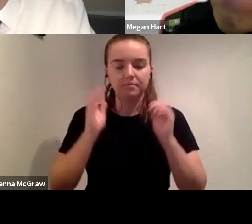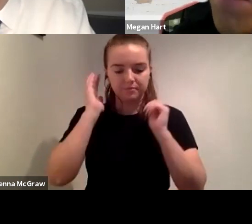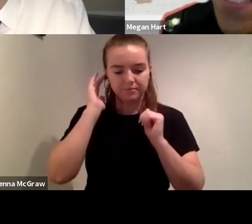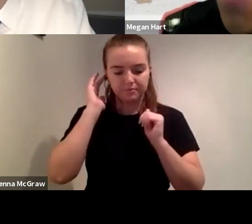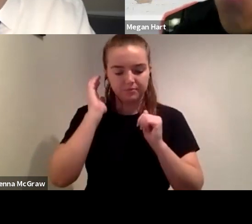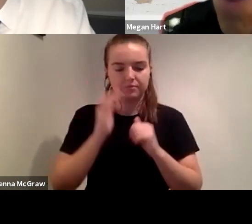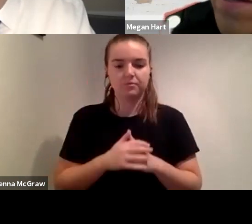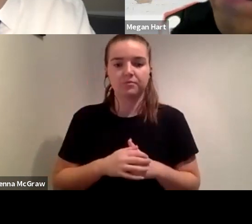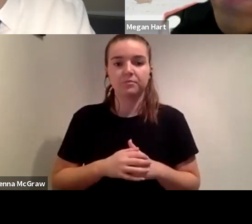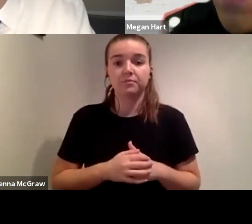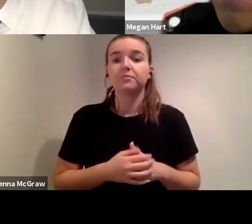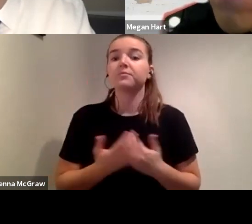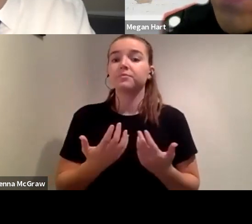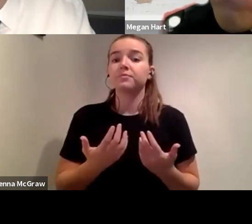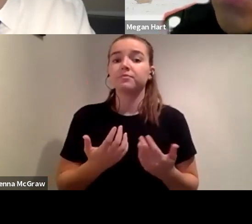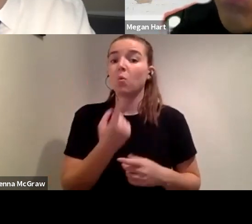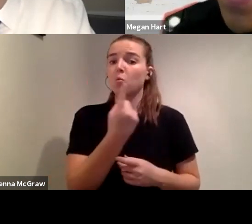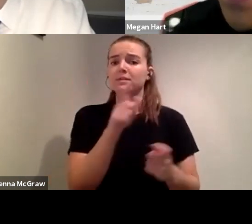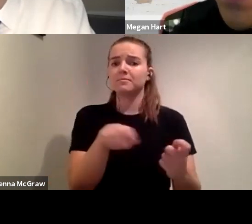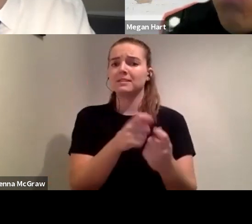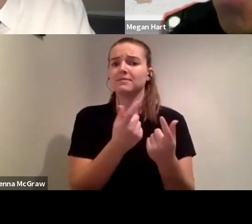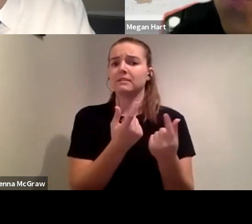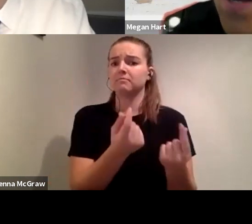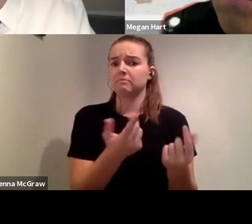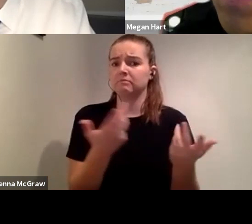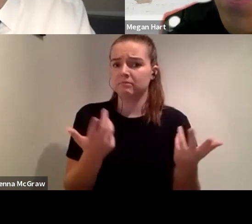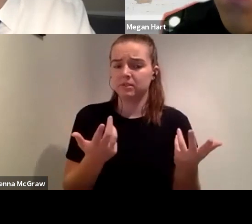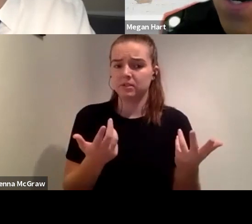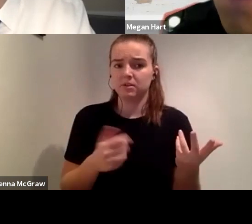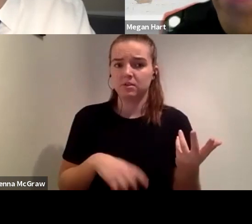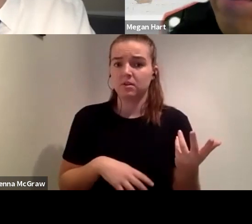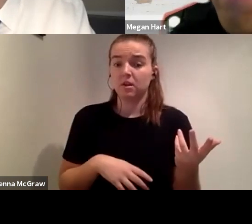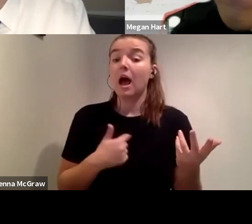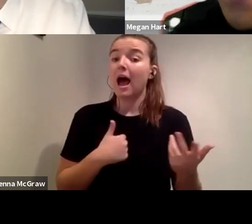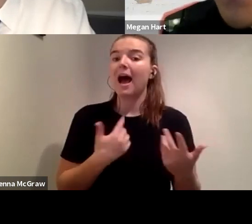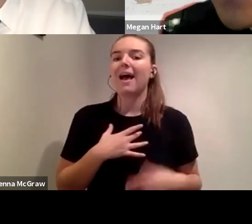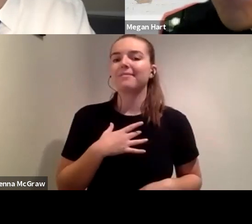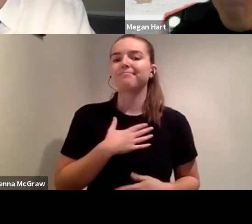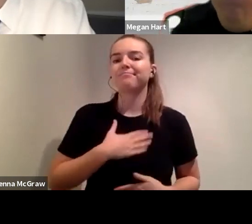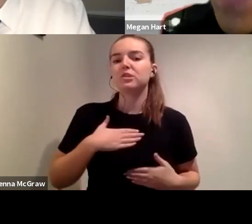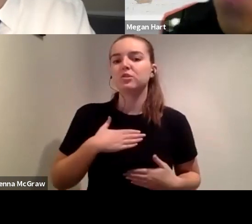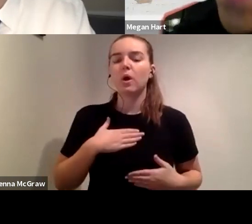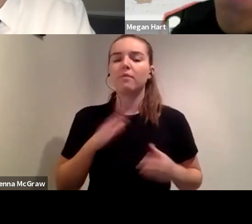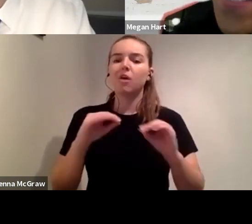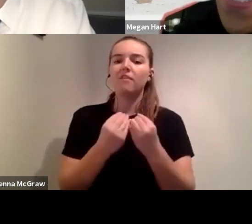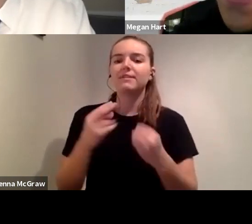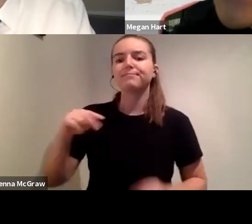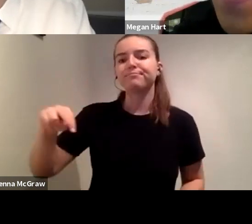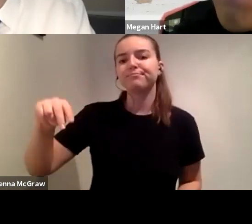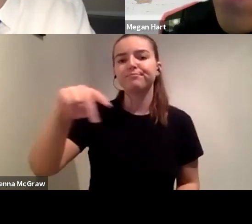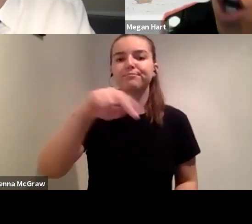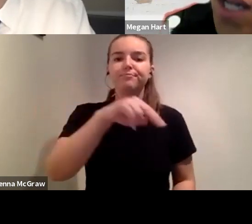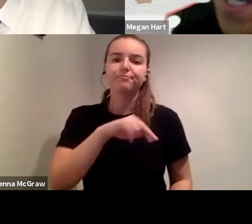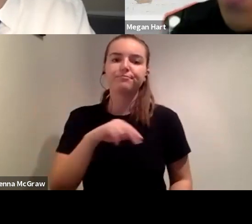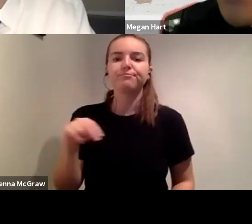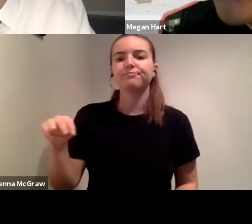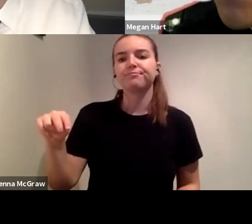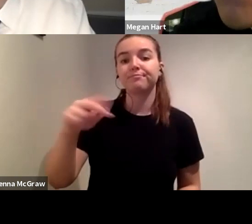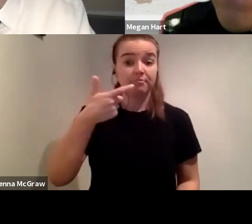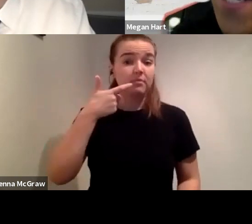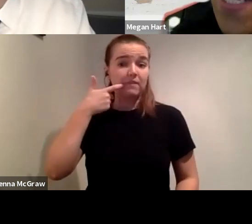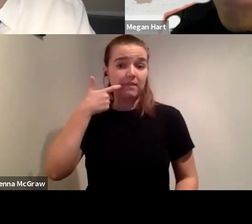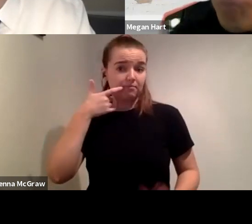But even in the office I used it for the telephone.